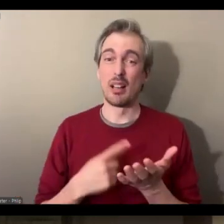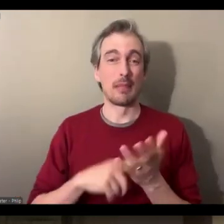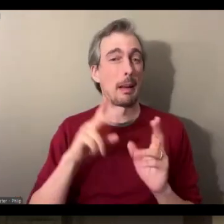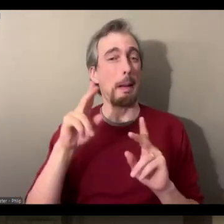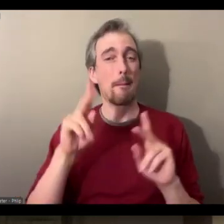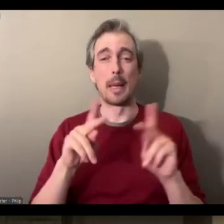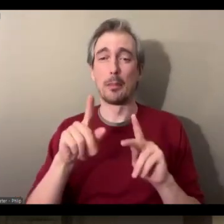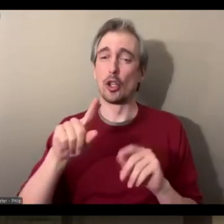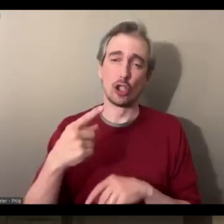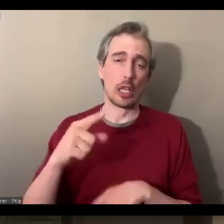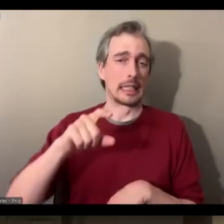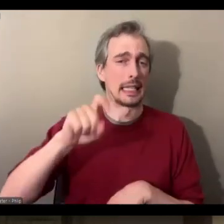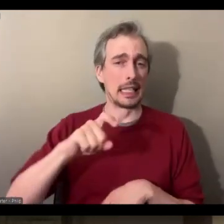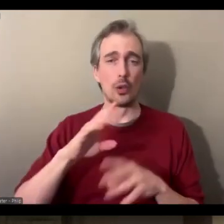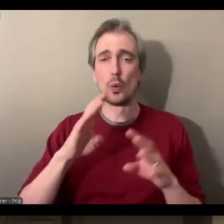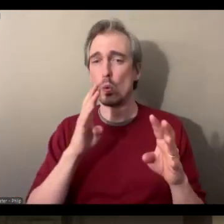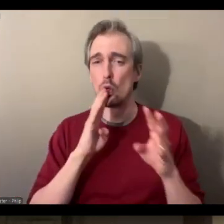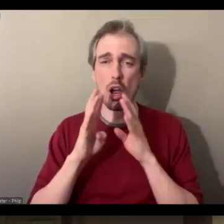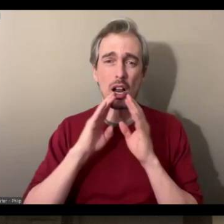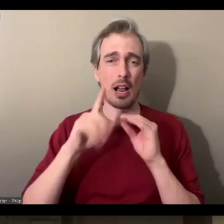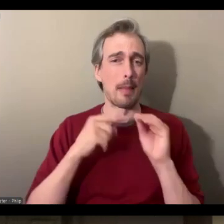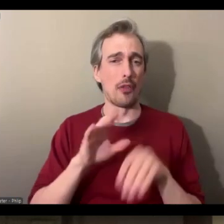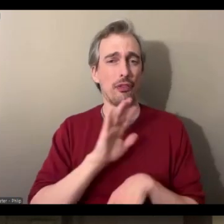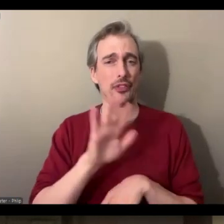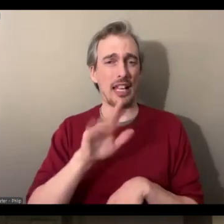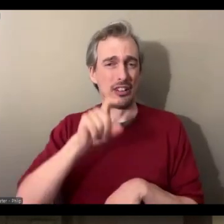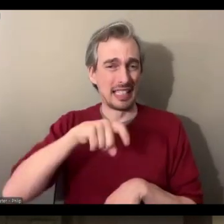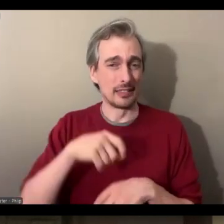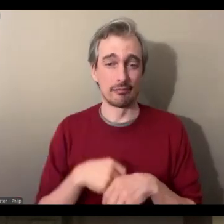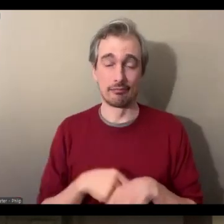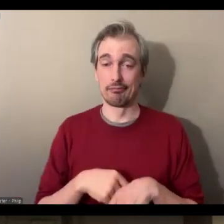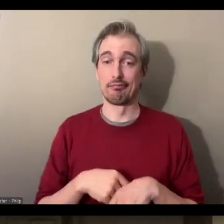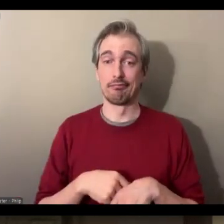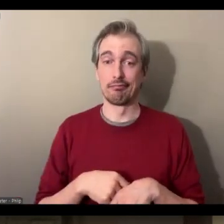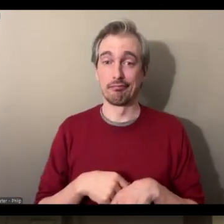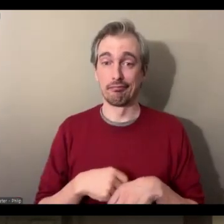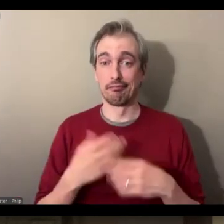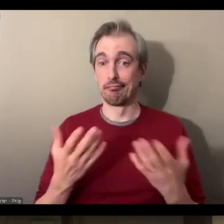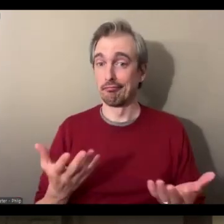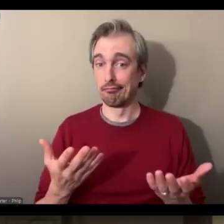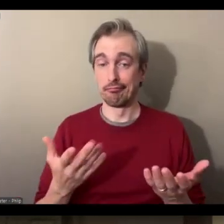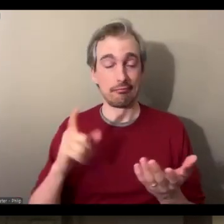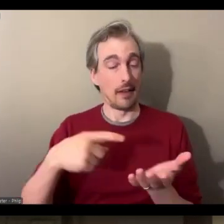somebody who works at your venue. And it's not just about making sure that person is there to